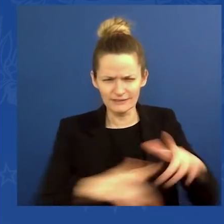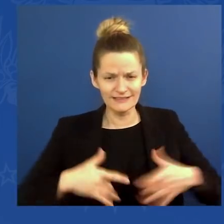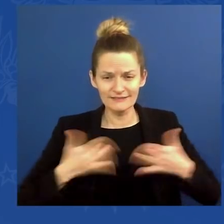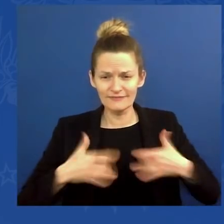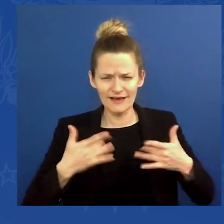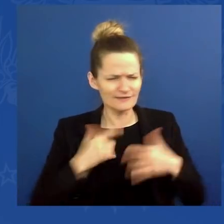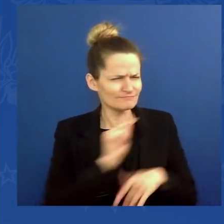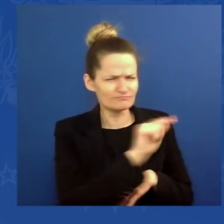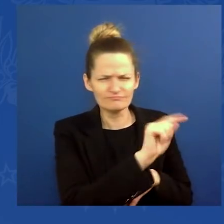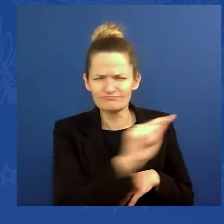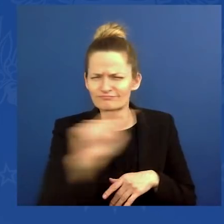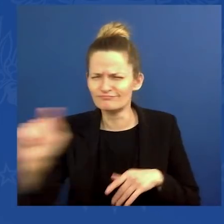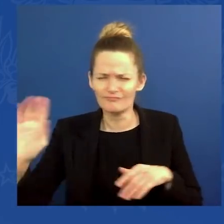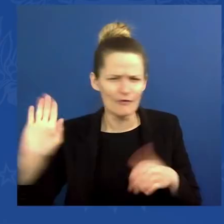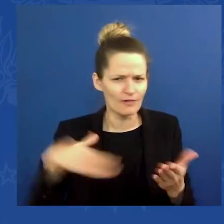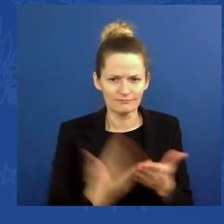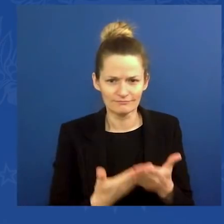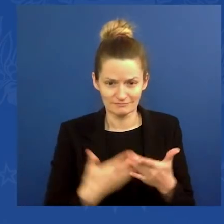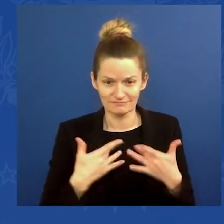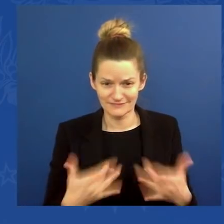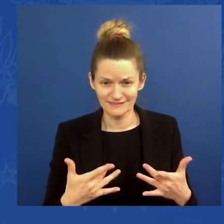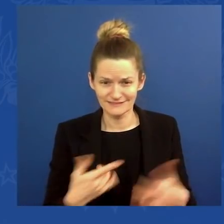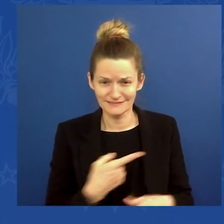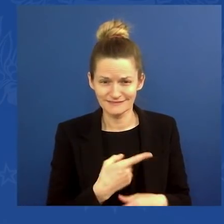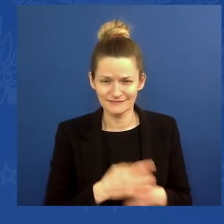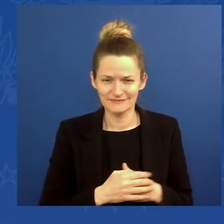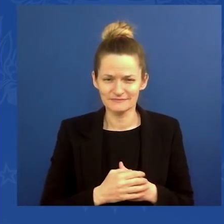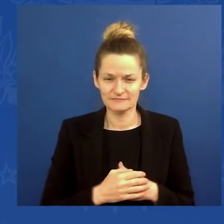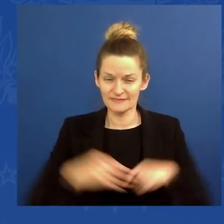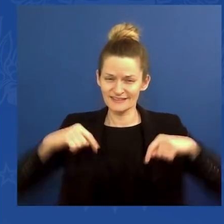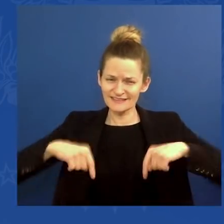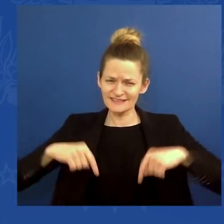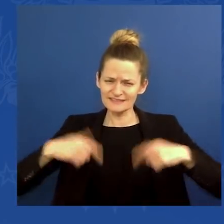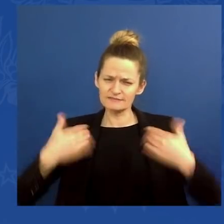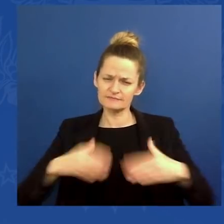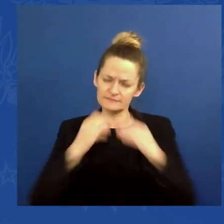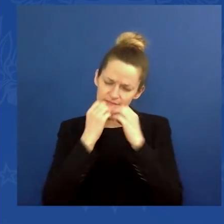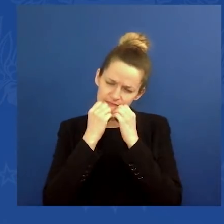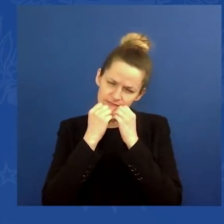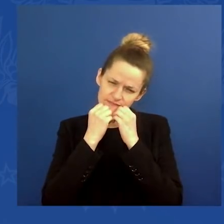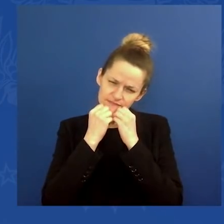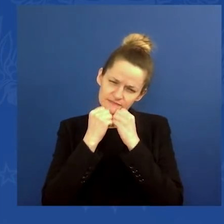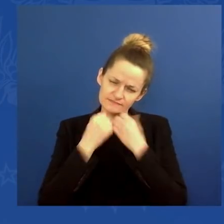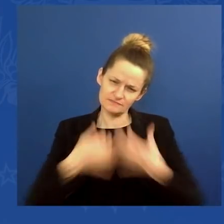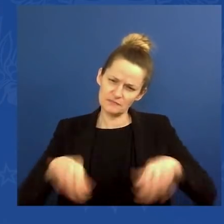Okay, so here's what we gathered -- this is a cherished occasion for us